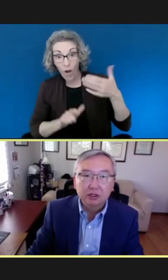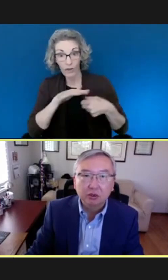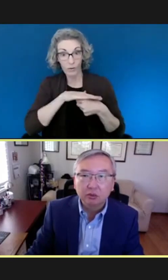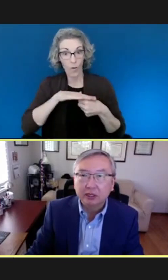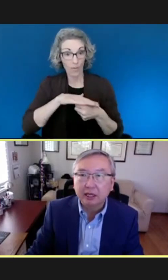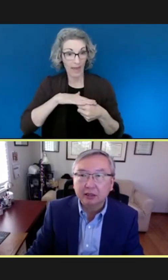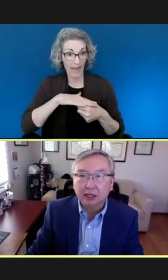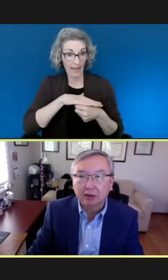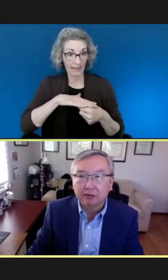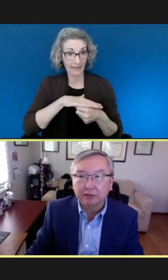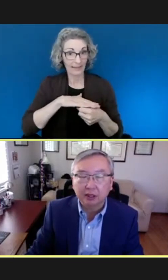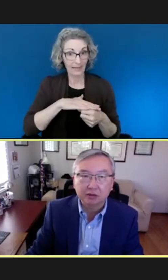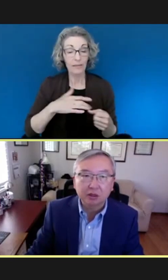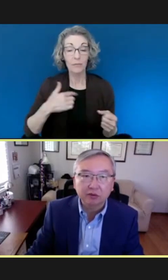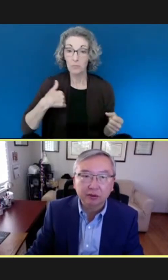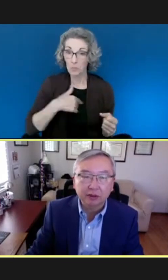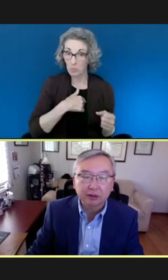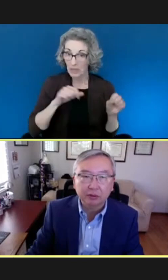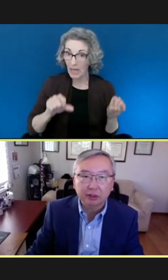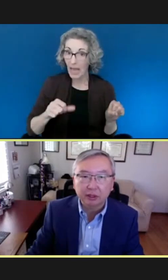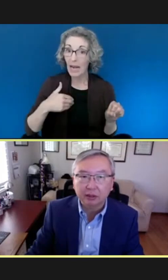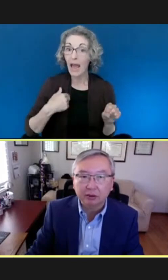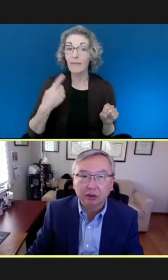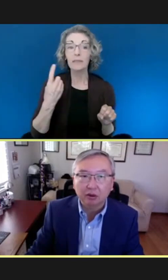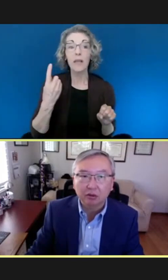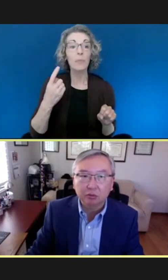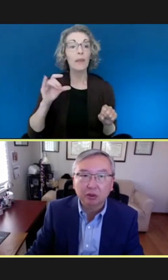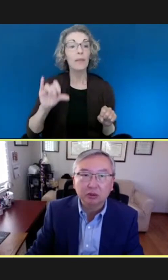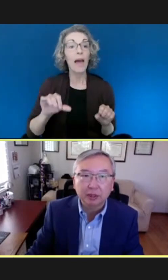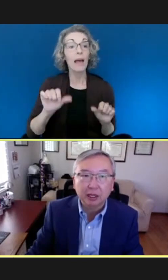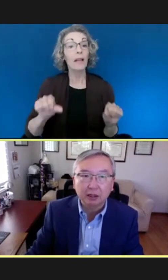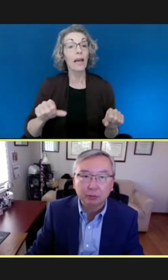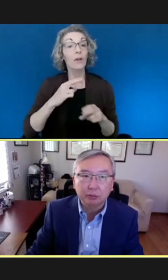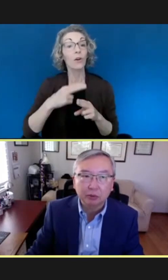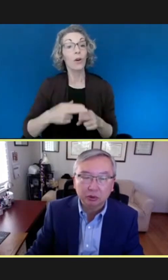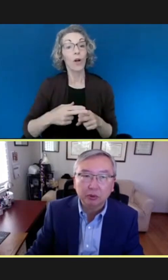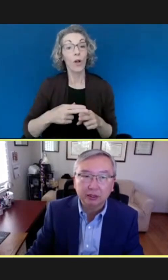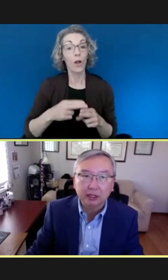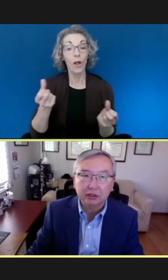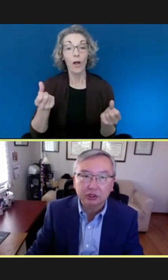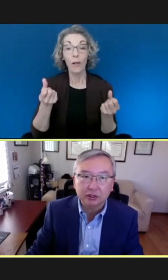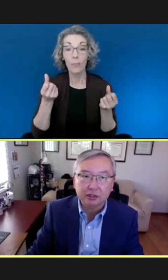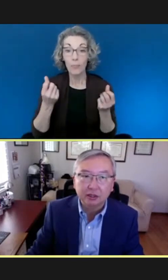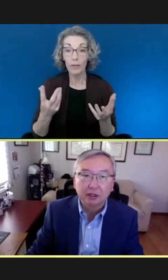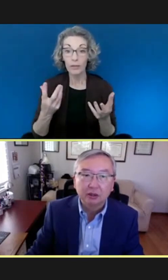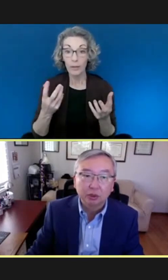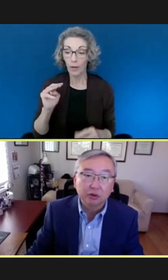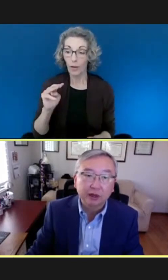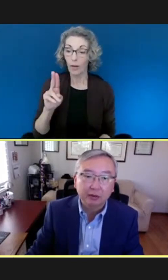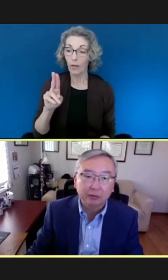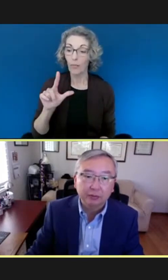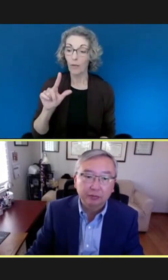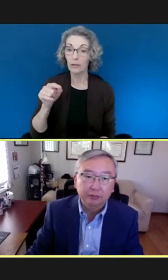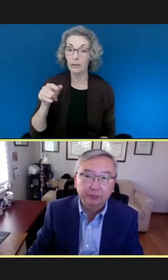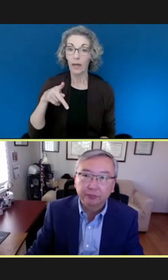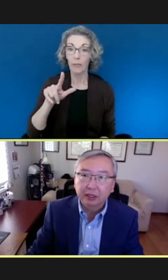So we can have something that we can call multiple intelligence profile.